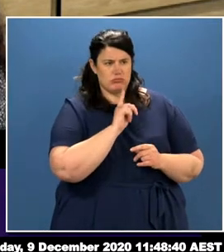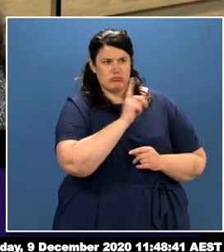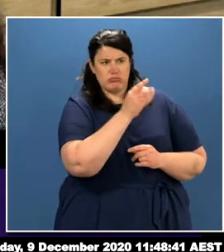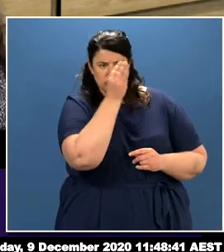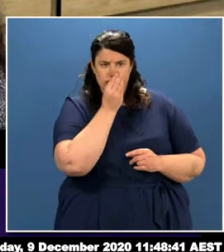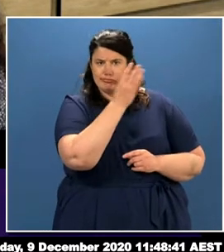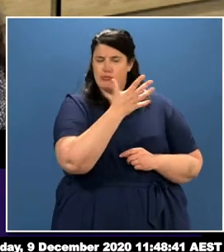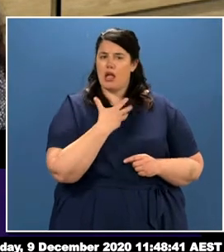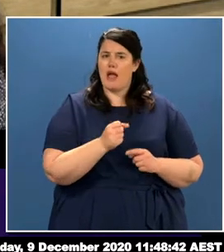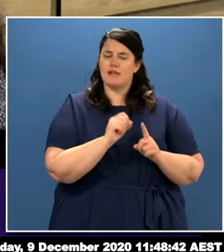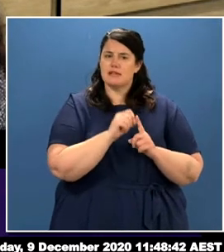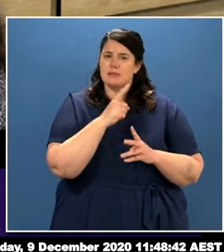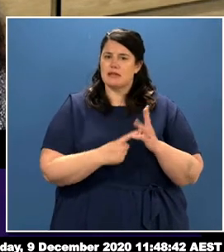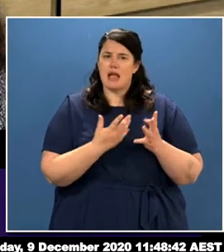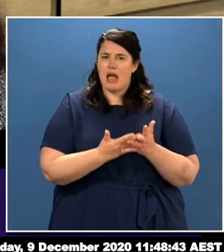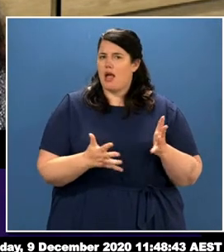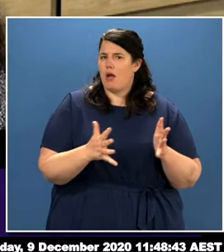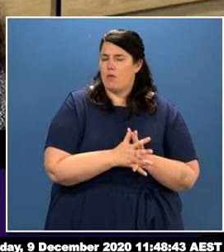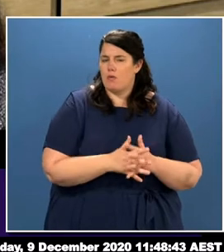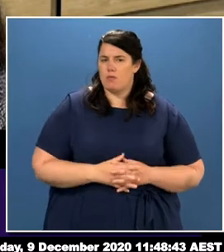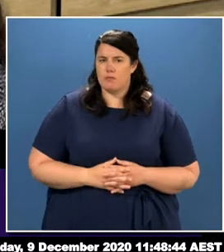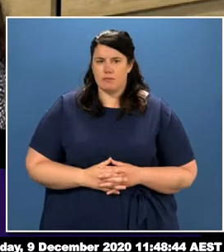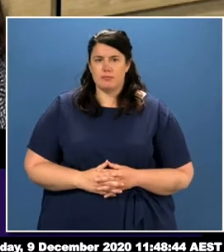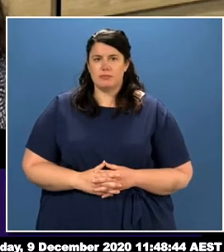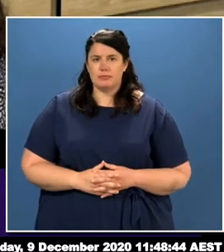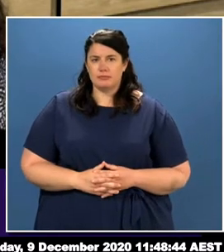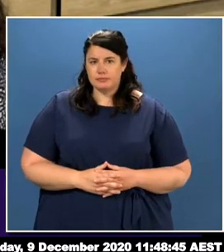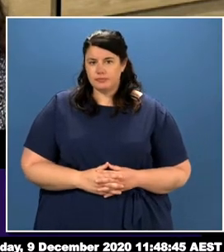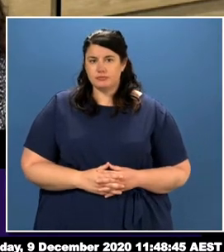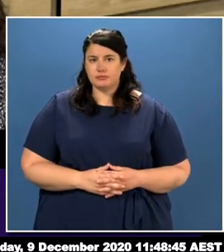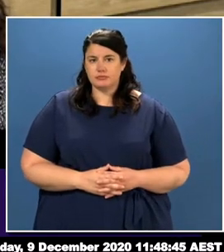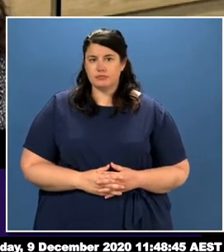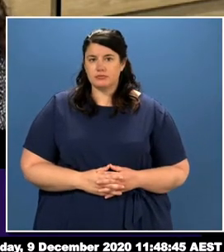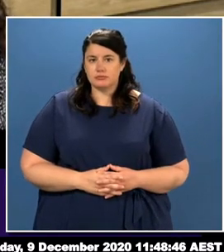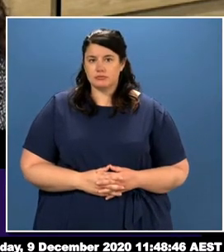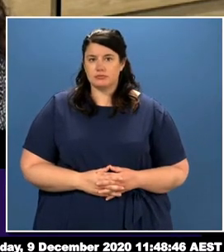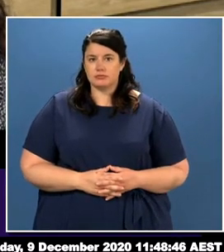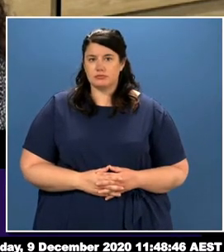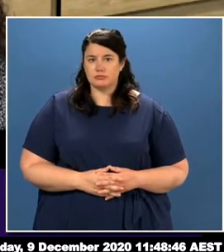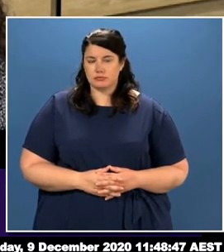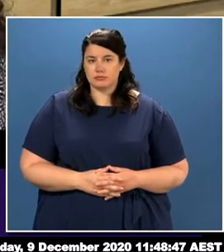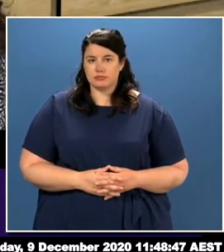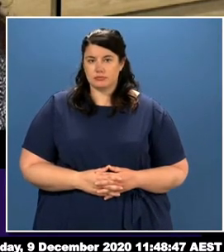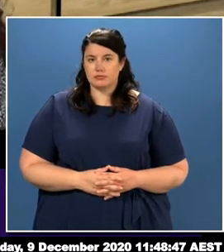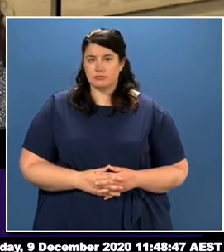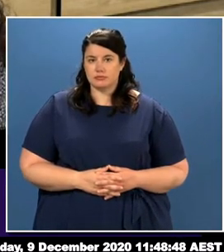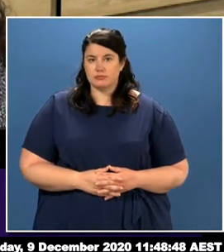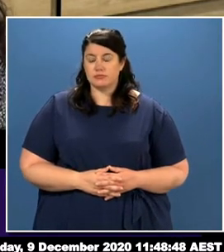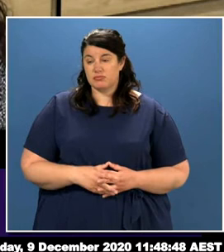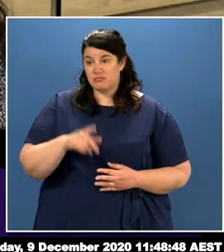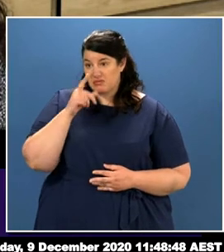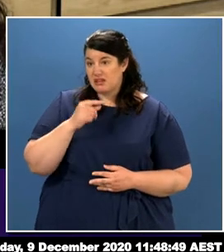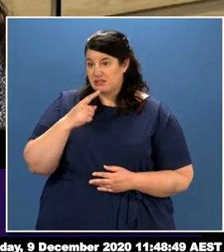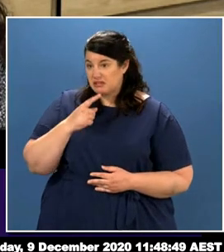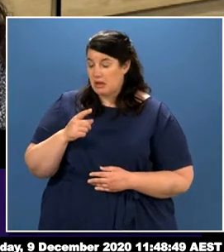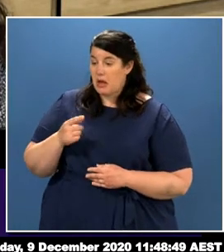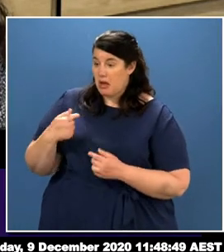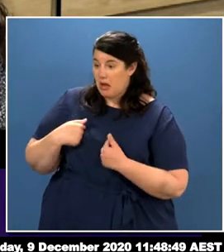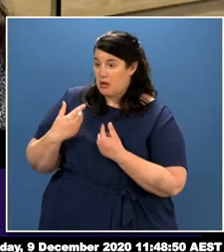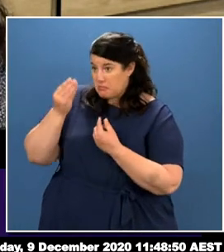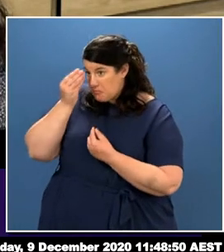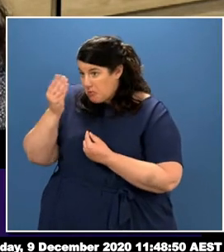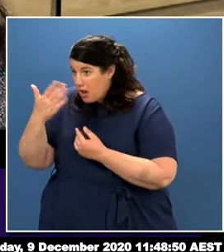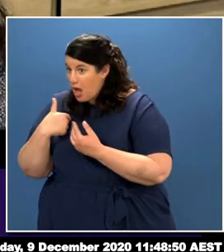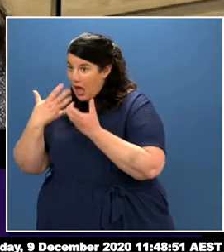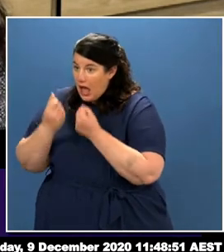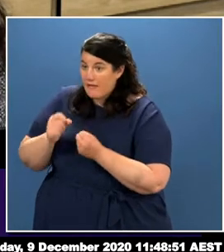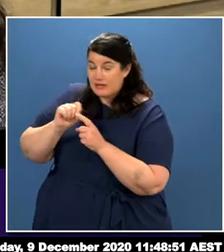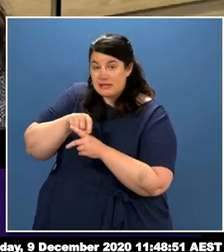Well, you identify it as a disability and then there's a